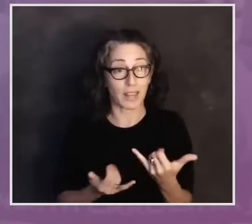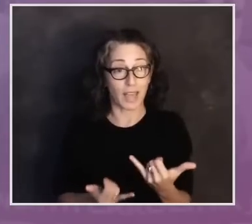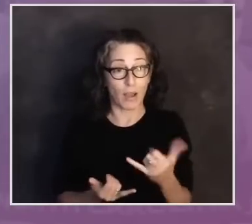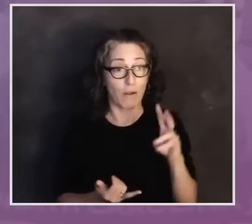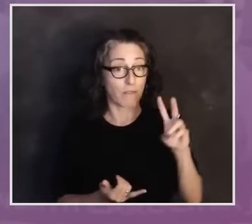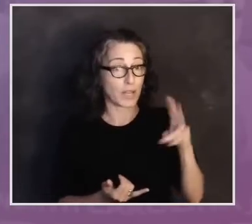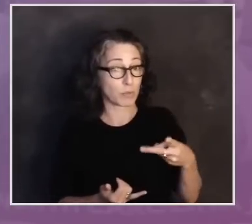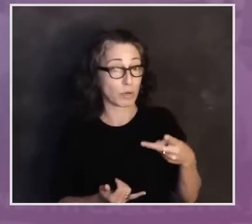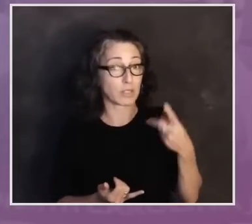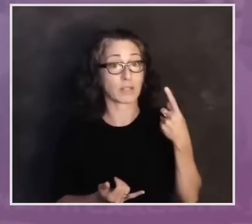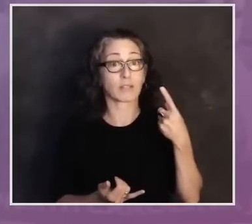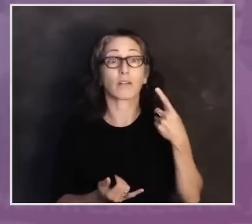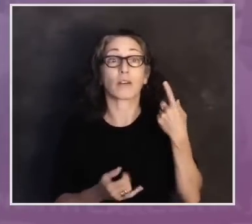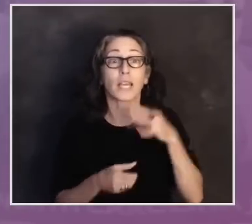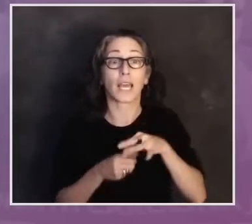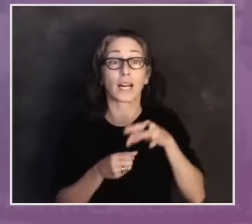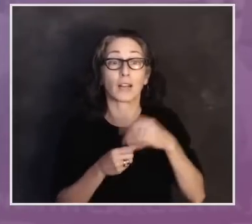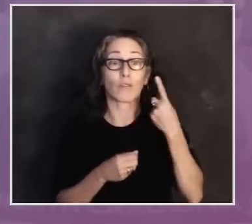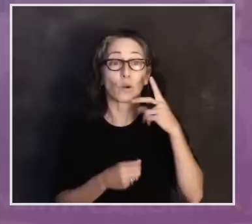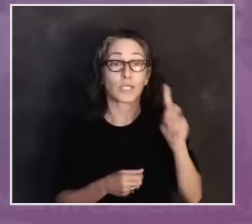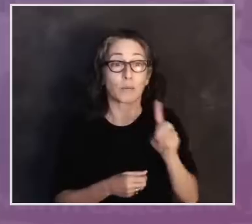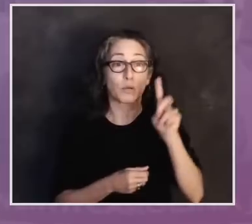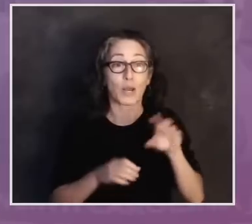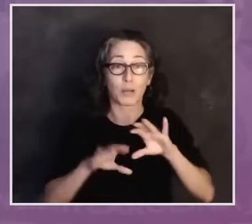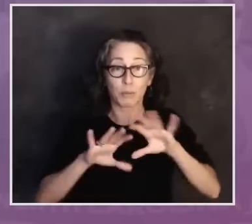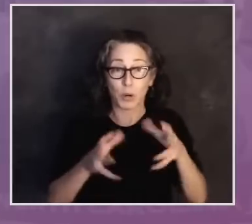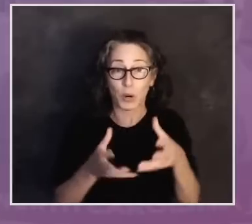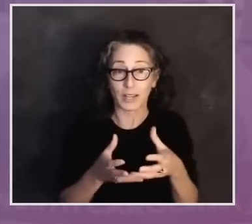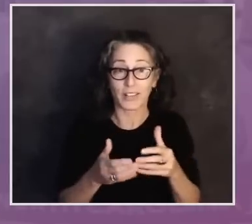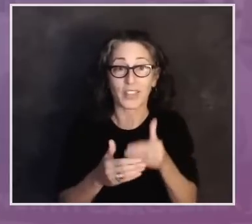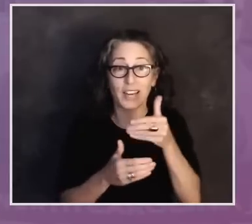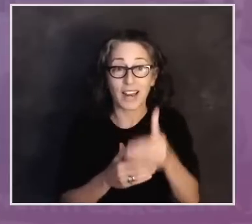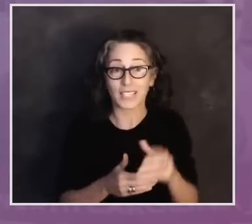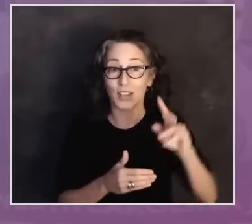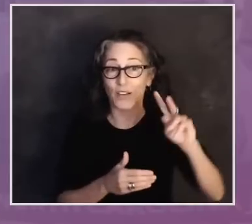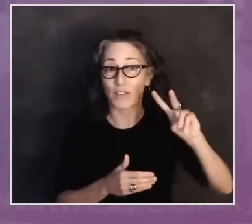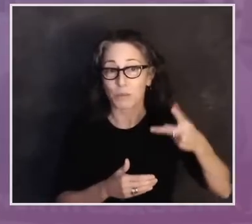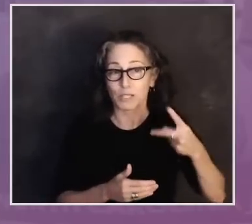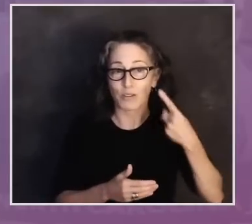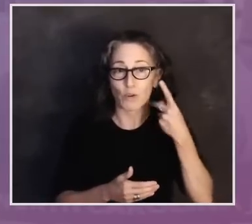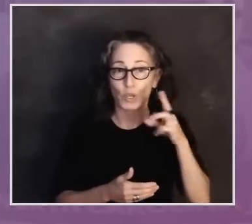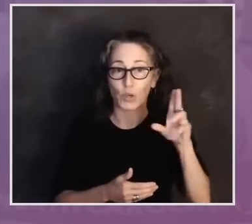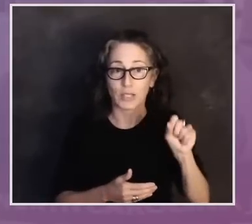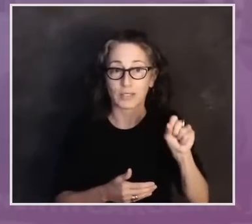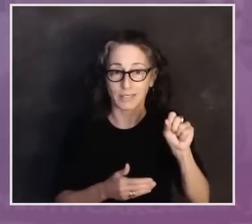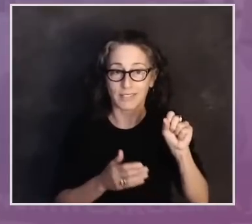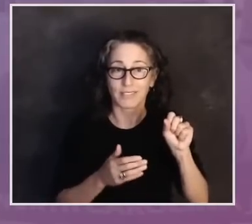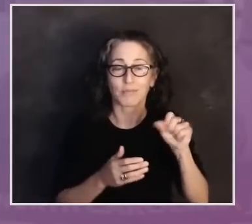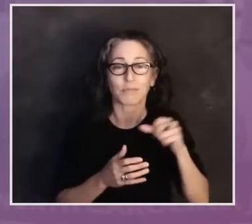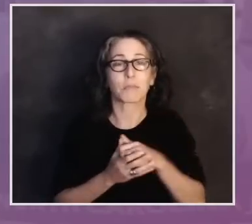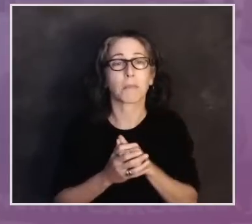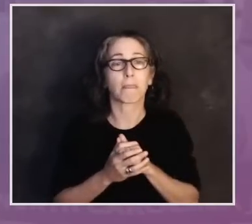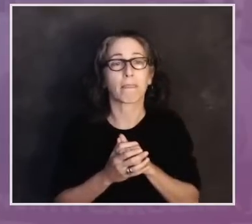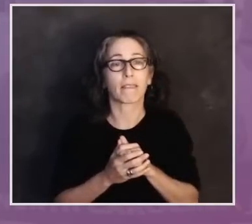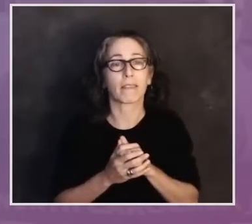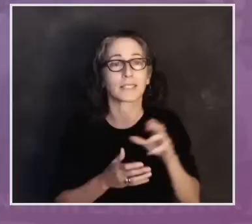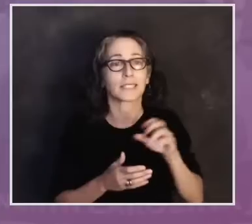SO FRIENDS, LET ME INTRODUCE TO YOU THE VICE PRESIDENTIAL